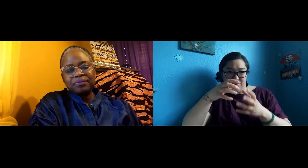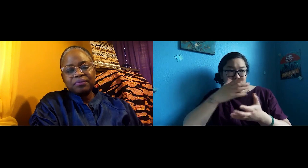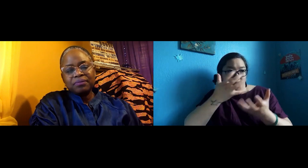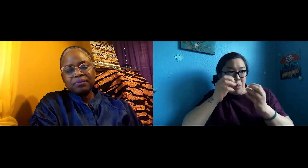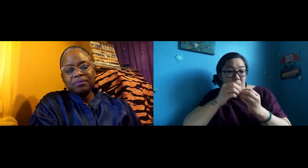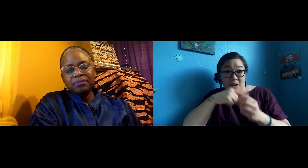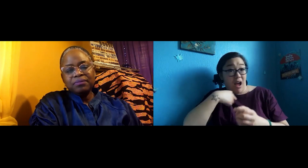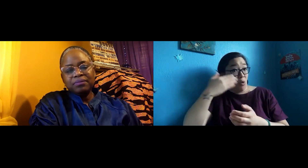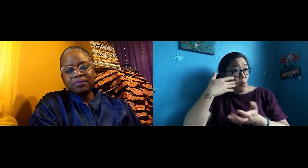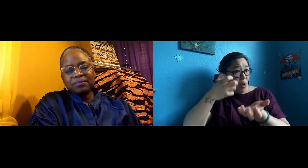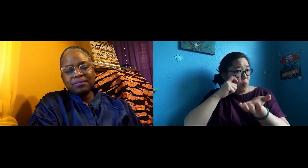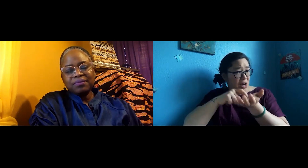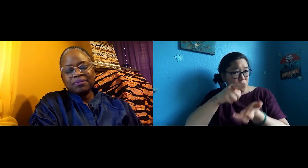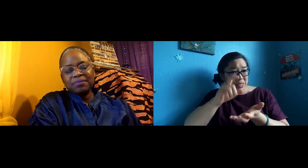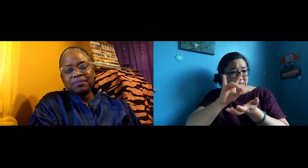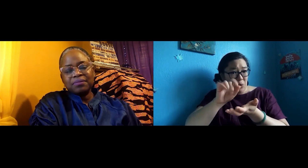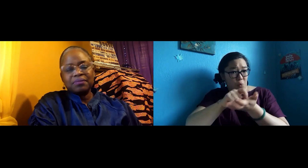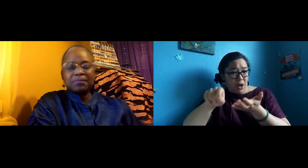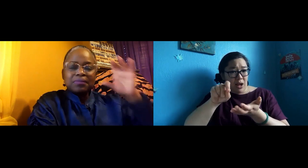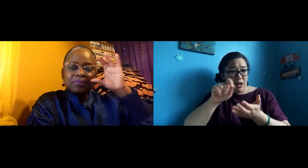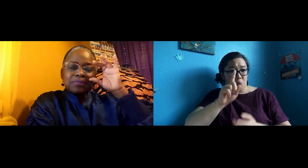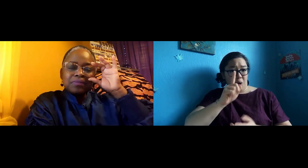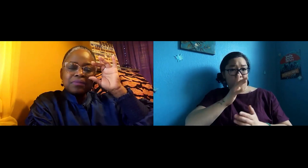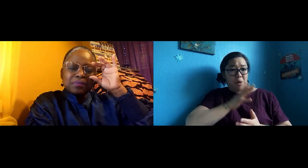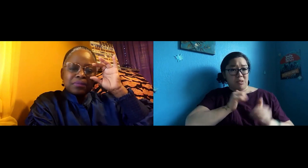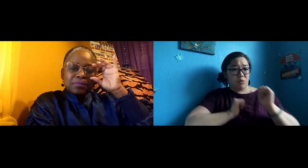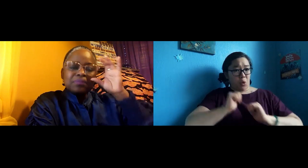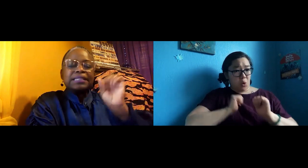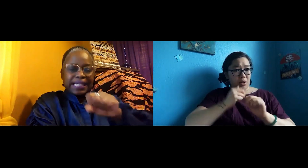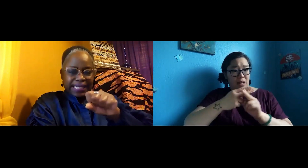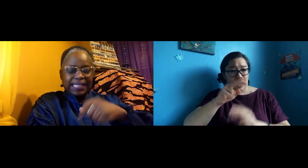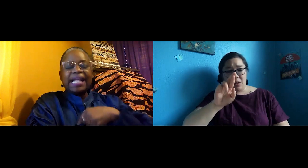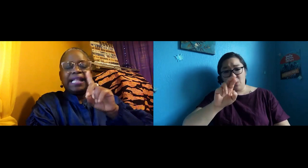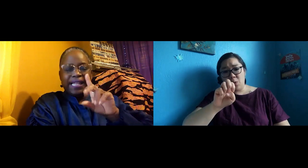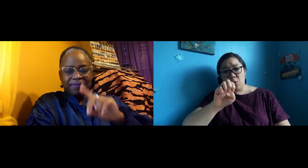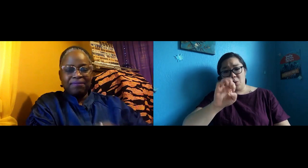and wanting more. I want to recognize that you wrote a one-woman show,